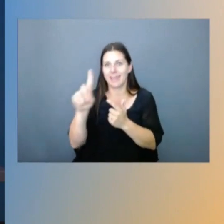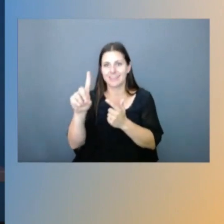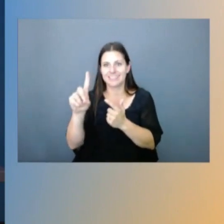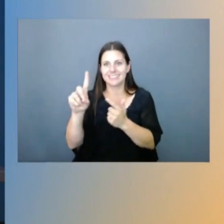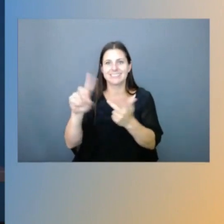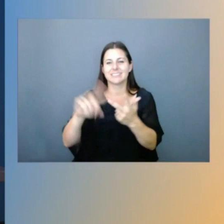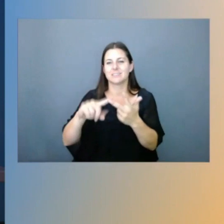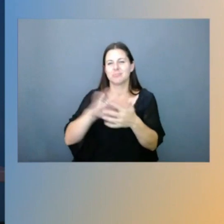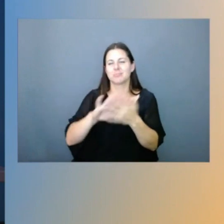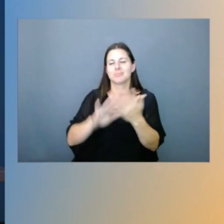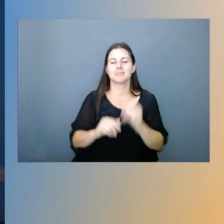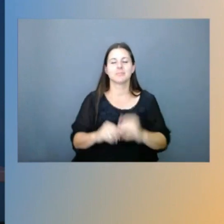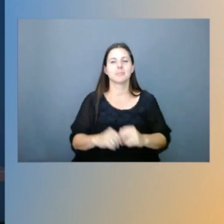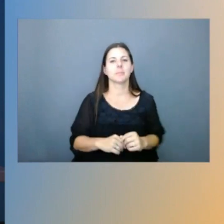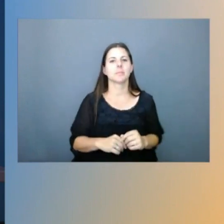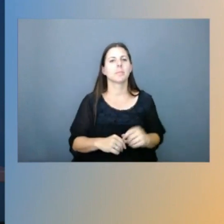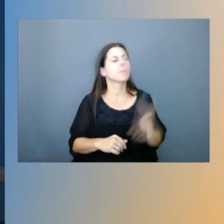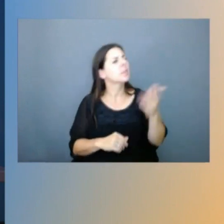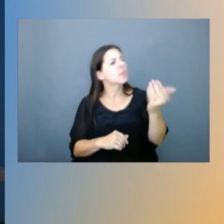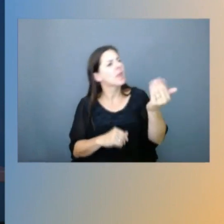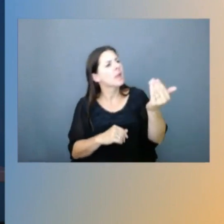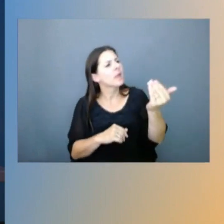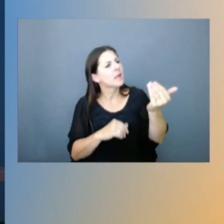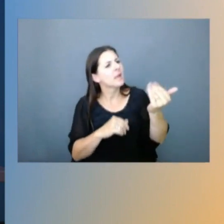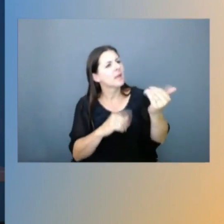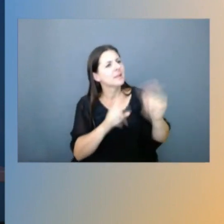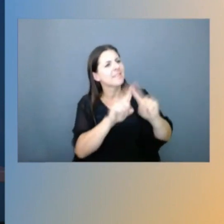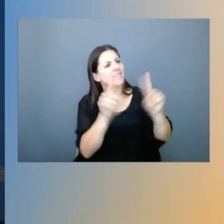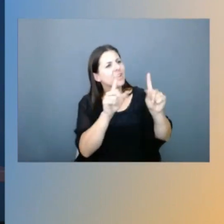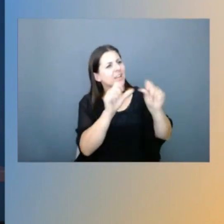Can you talk a little bit about the difference in architecture between Graviton3 and Graviton2